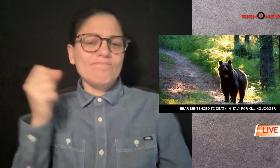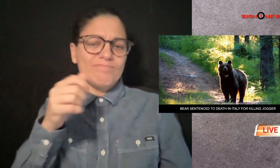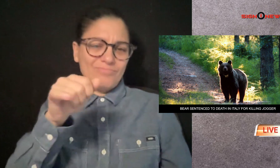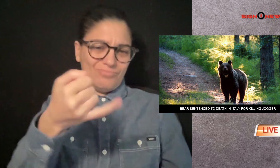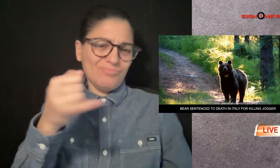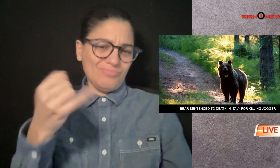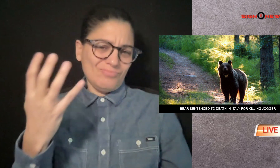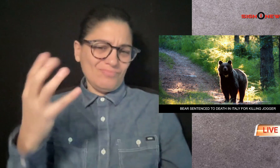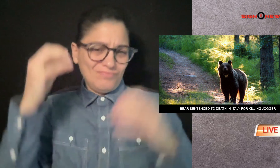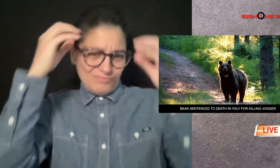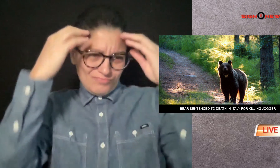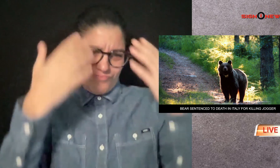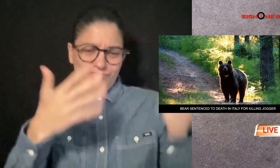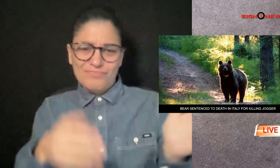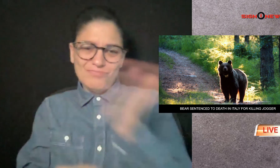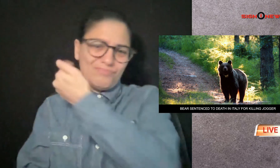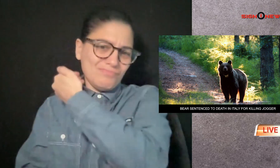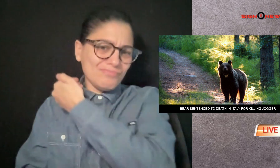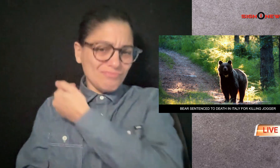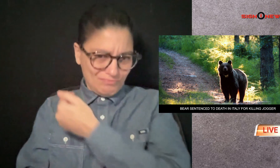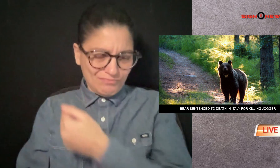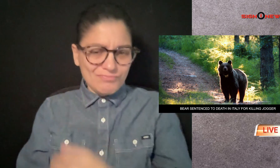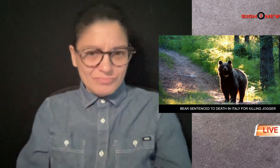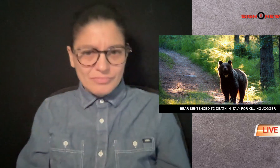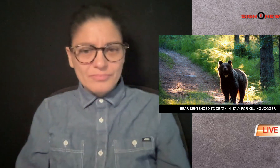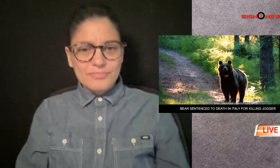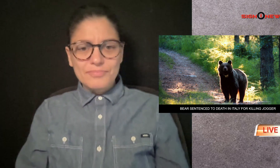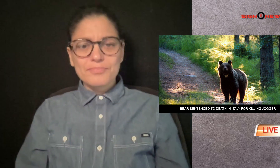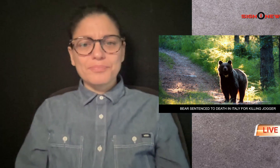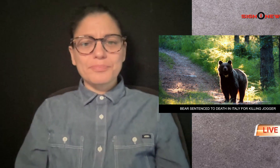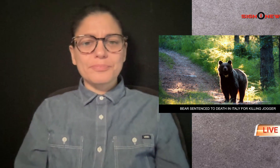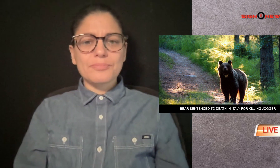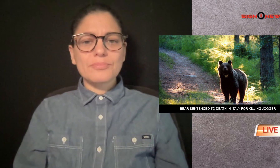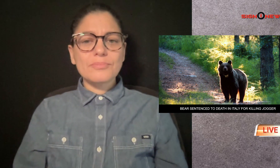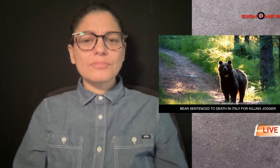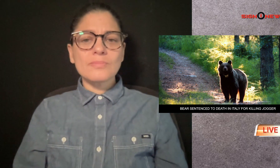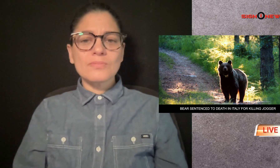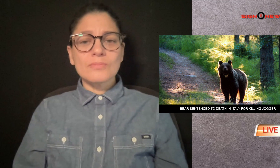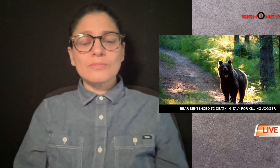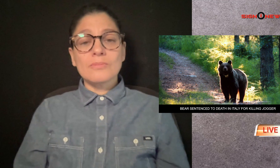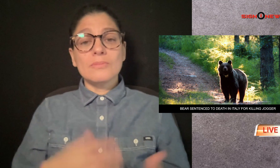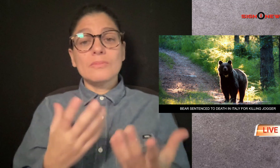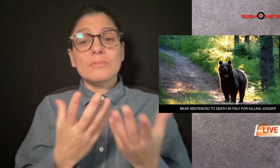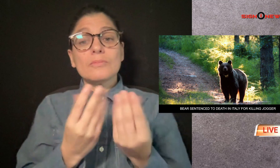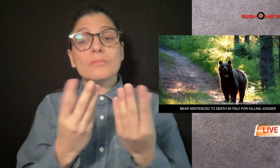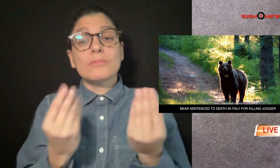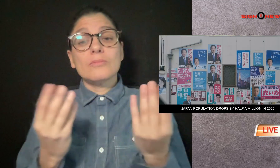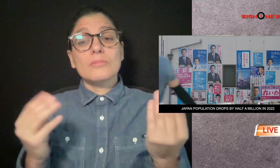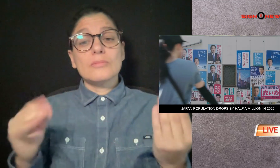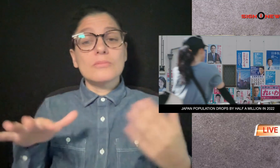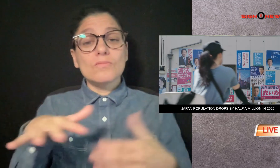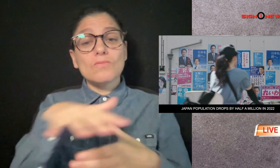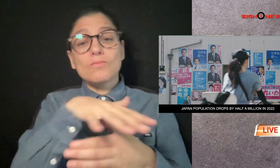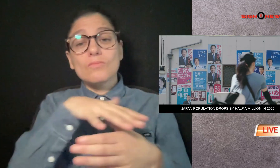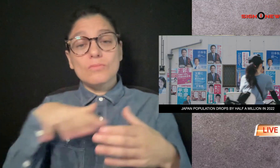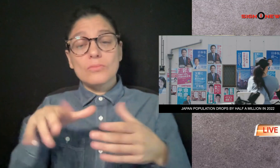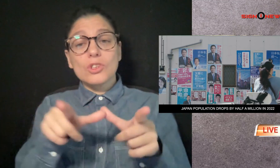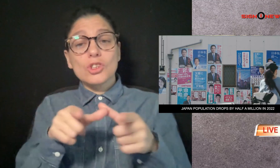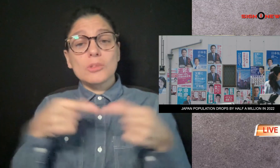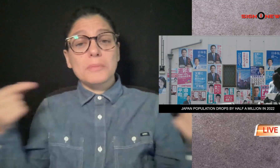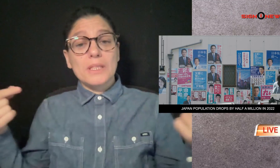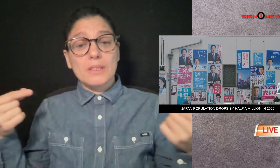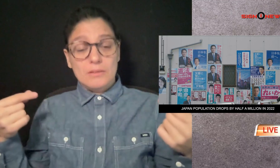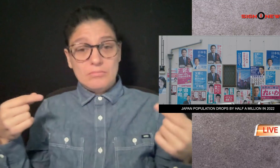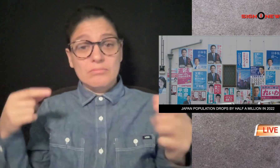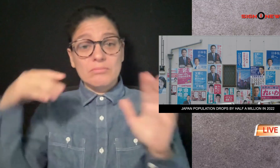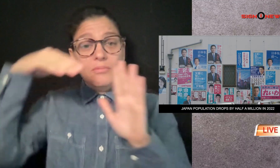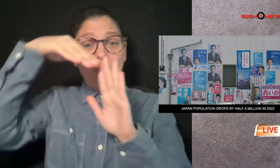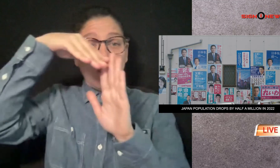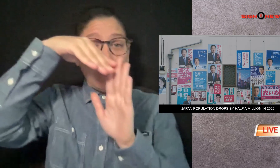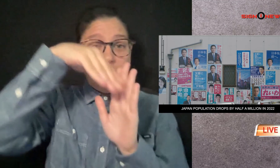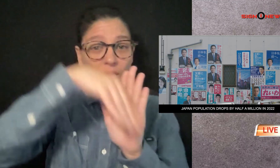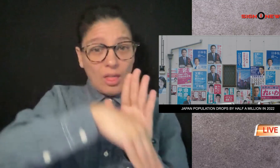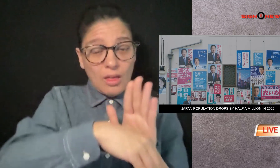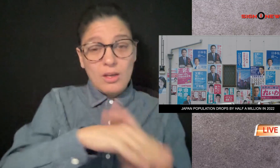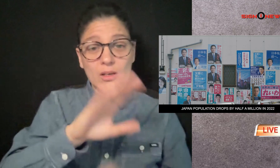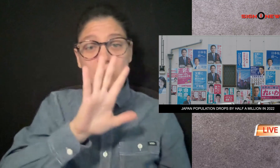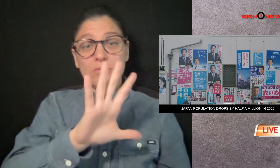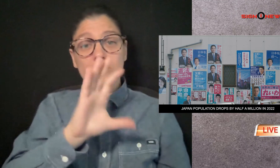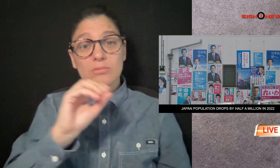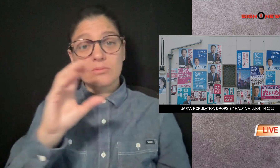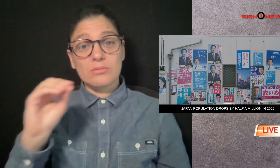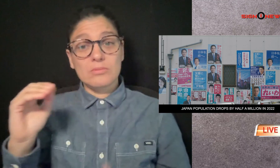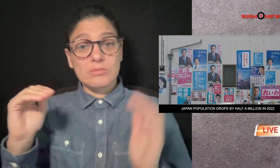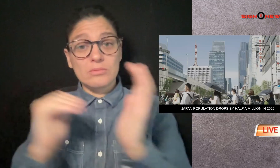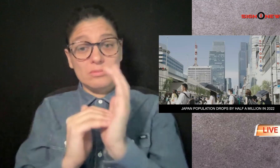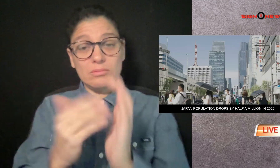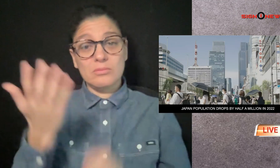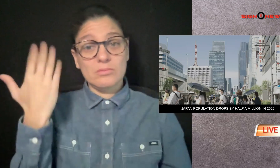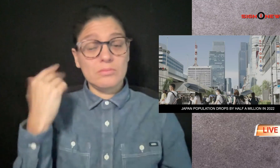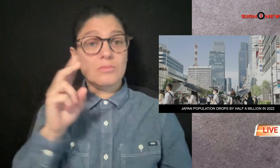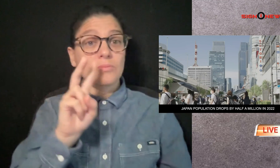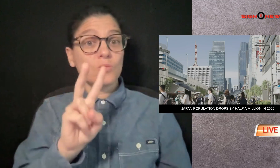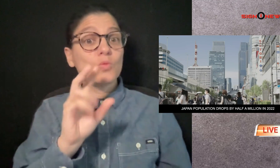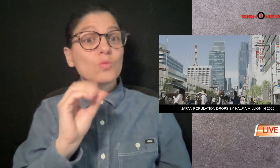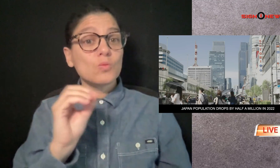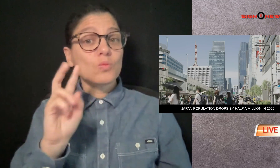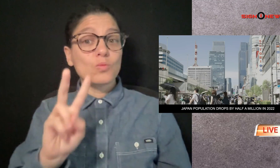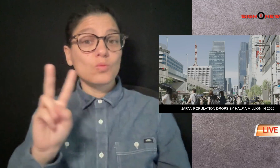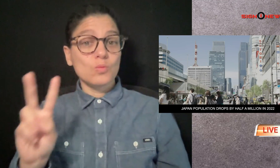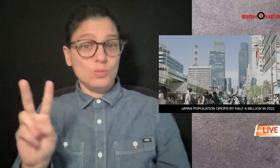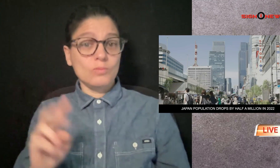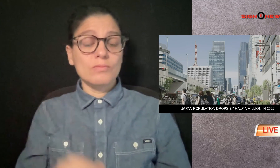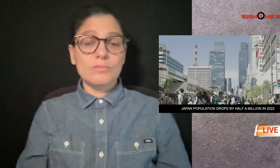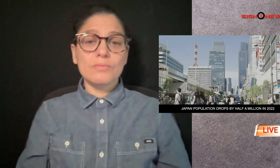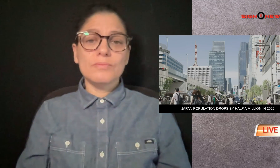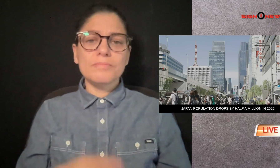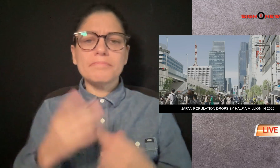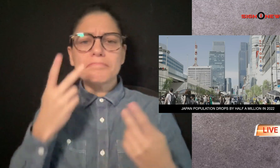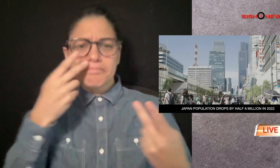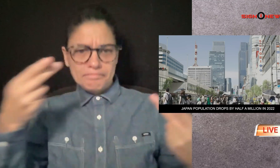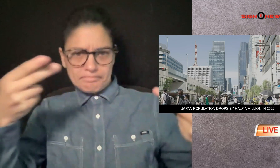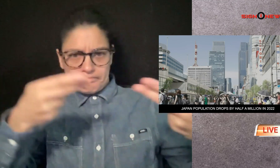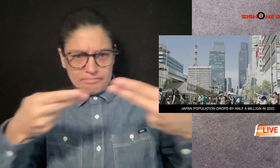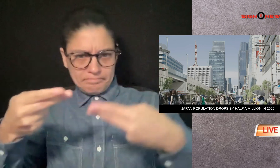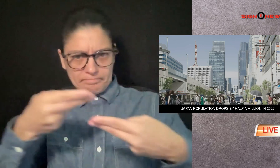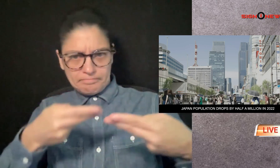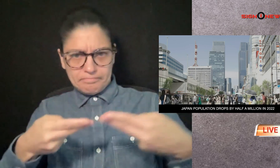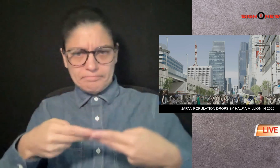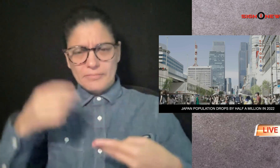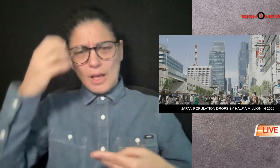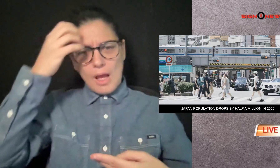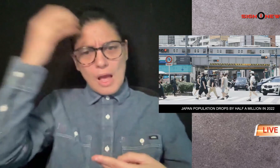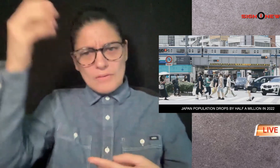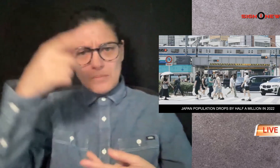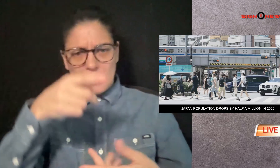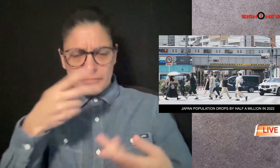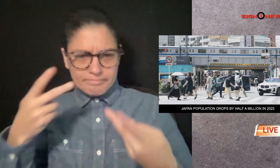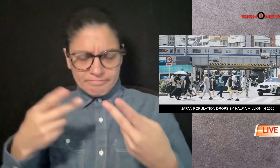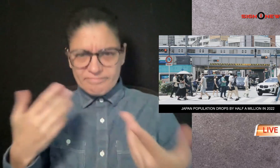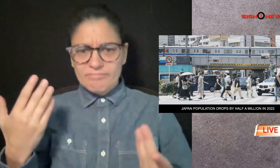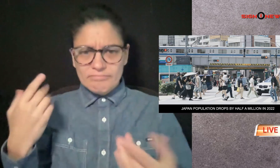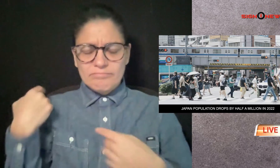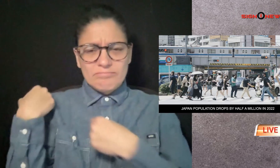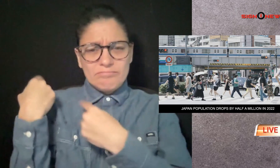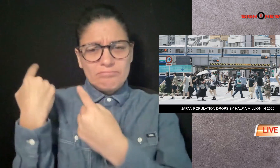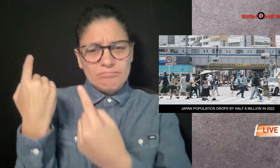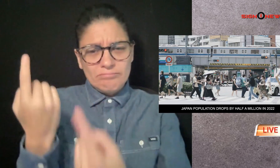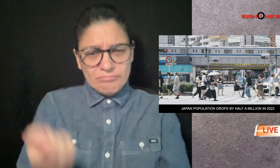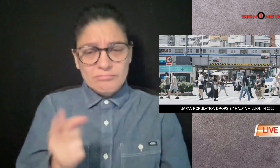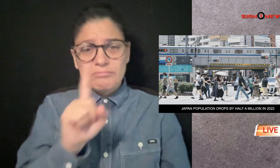to put JJ4 down Japan's population dropped by 500,000 in 2022 according to government